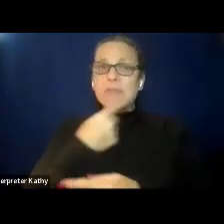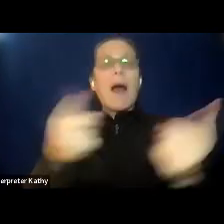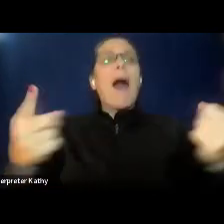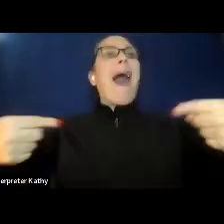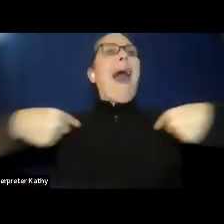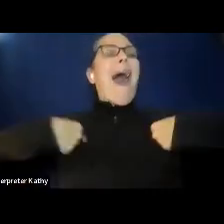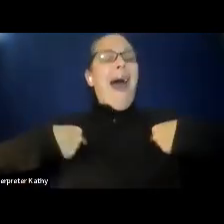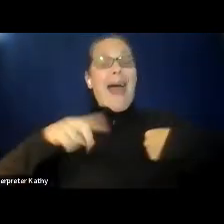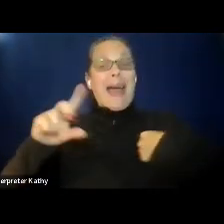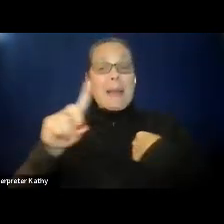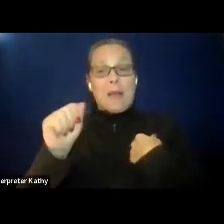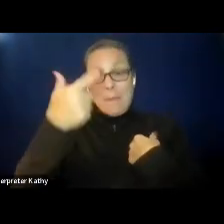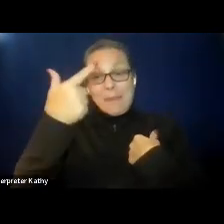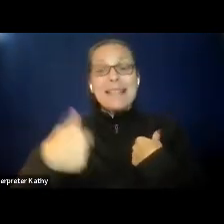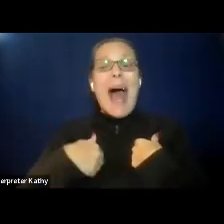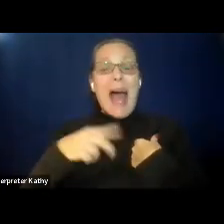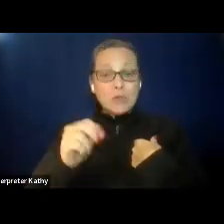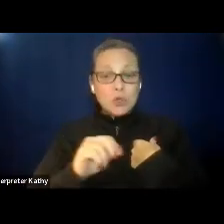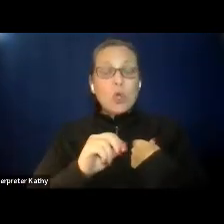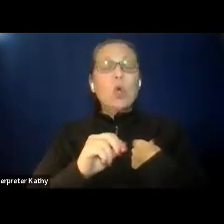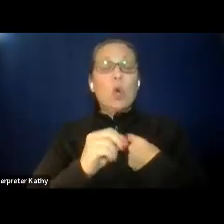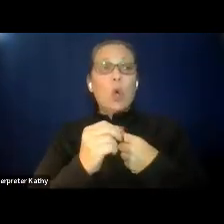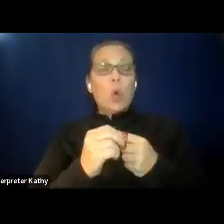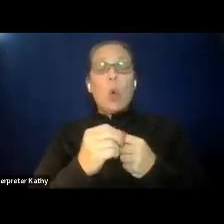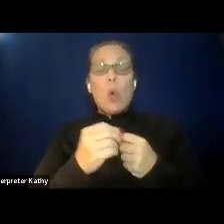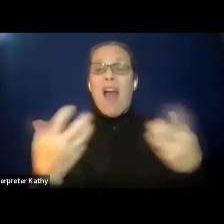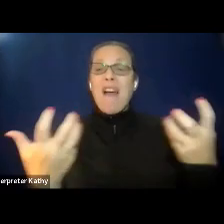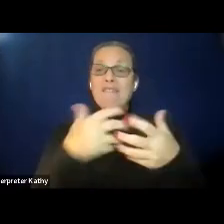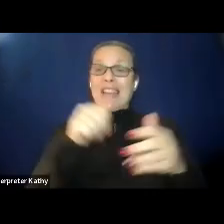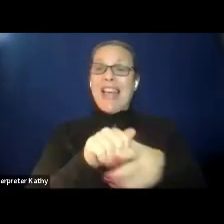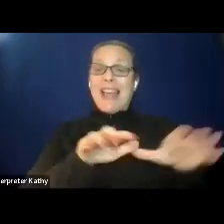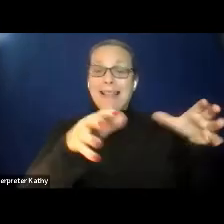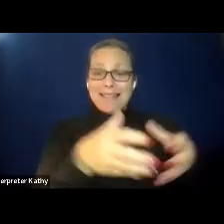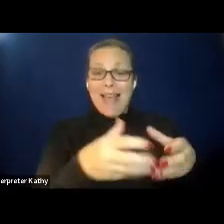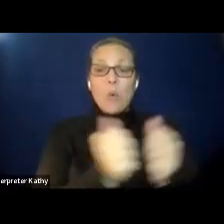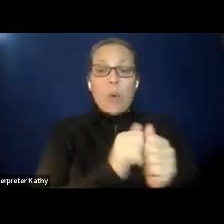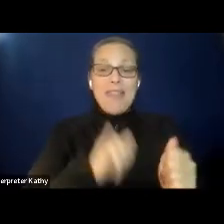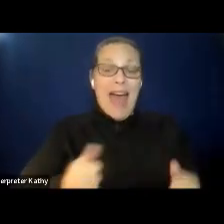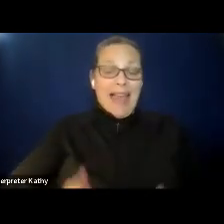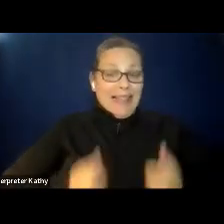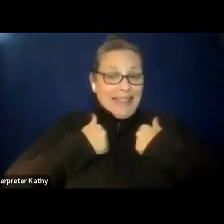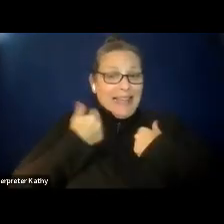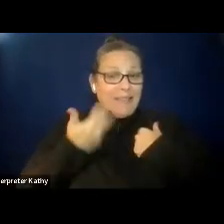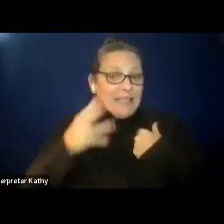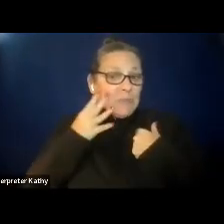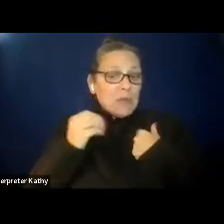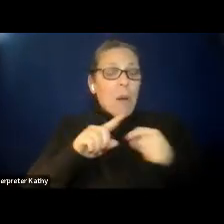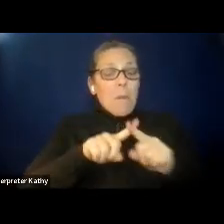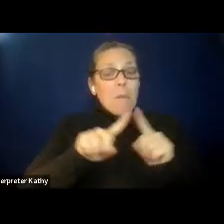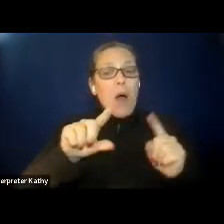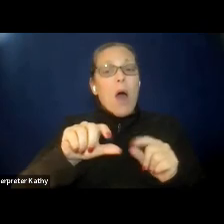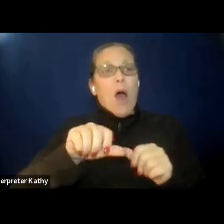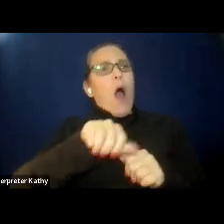identify in either a neutral or positive way that says I am disability because I fit into this category of lived